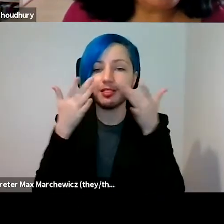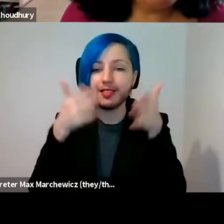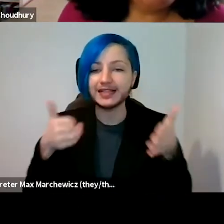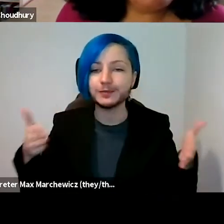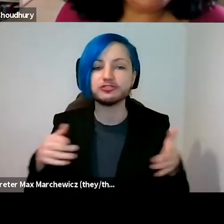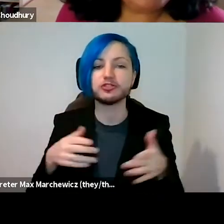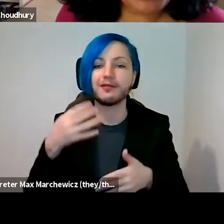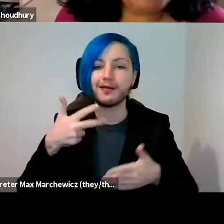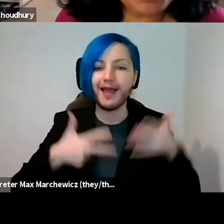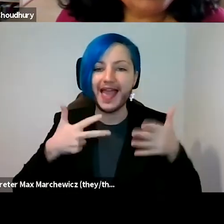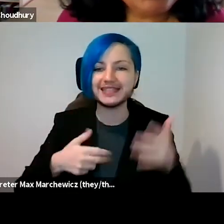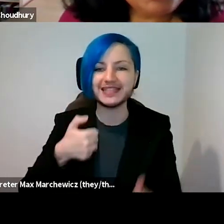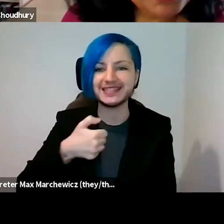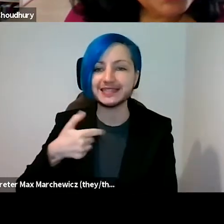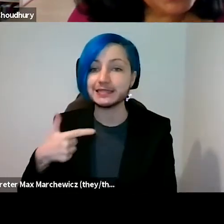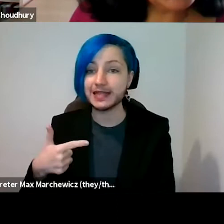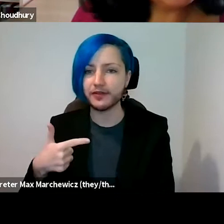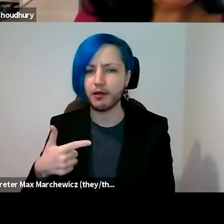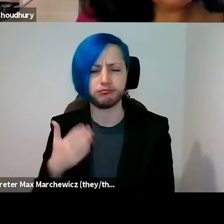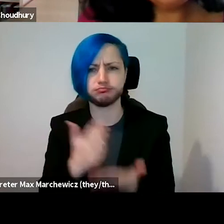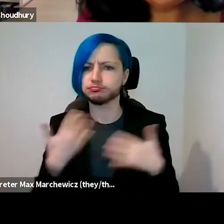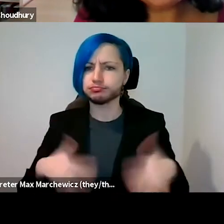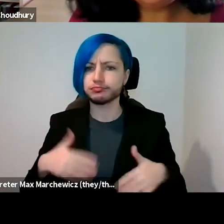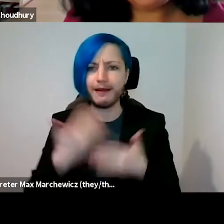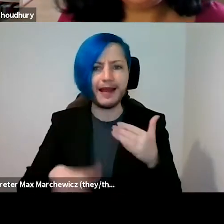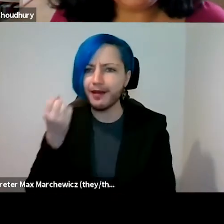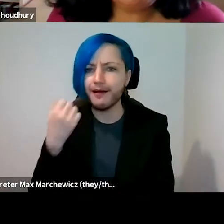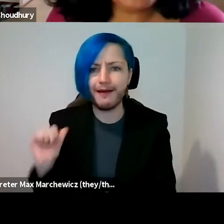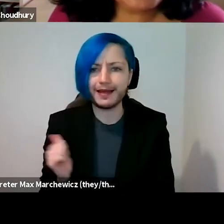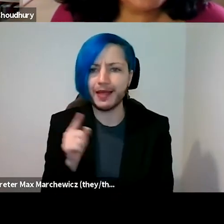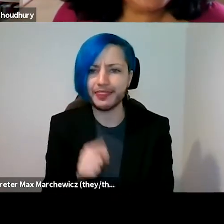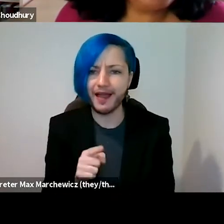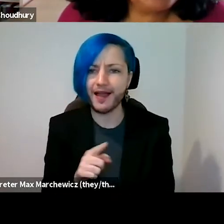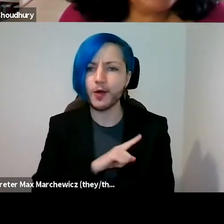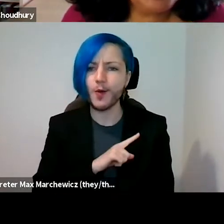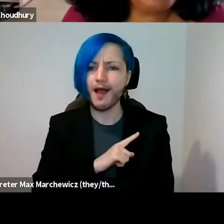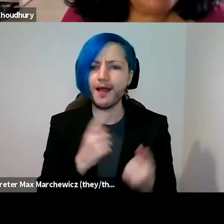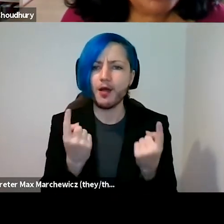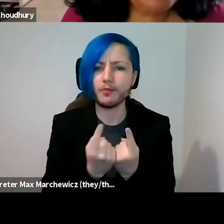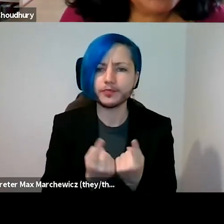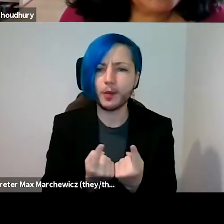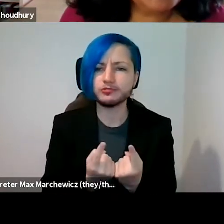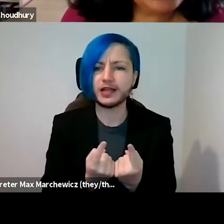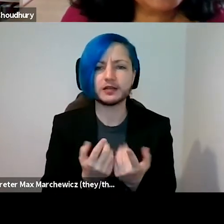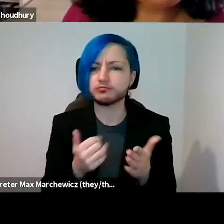Wow, who in their right mind would have expected that? Because as we know, objects used to be regularly collected